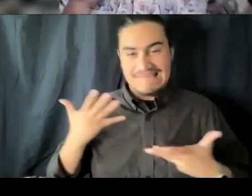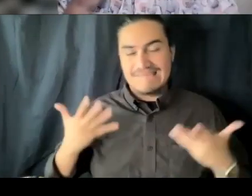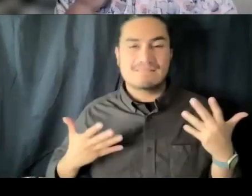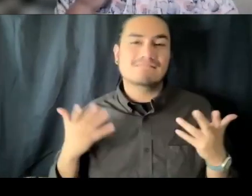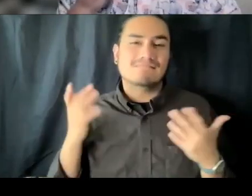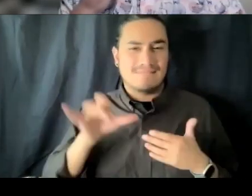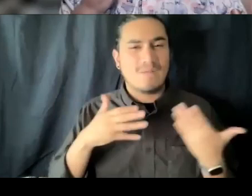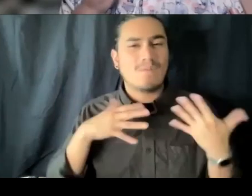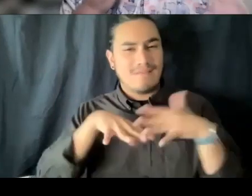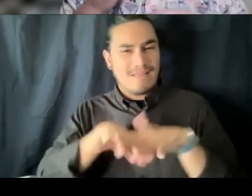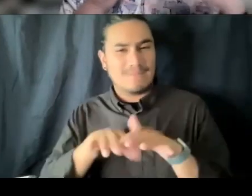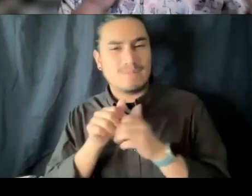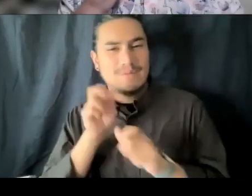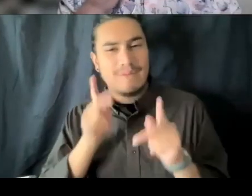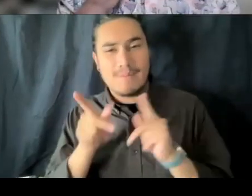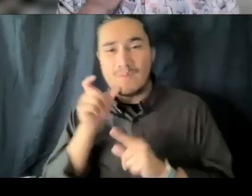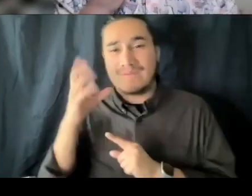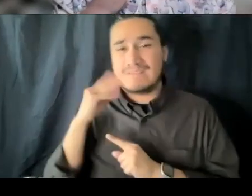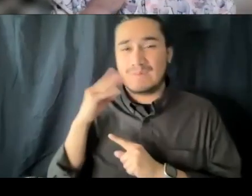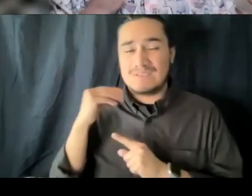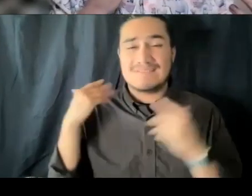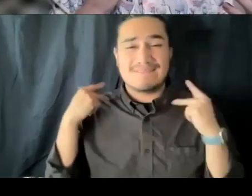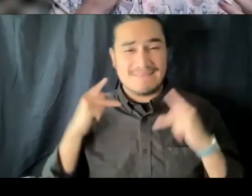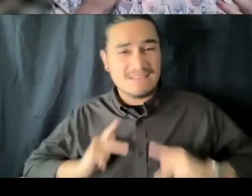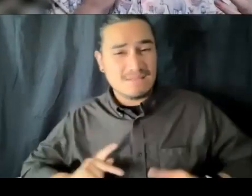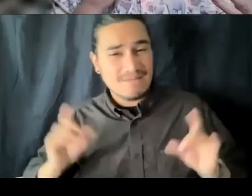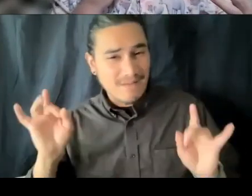with people who've survived physical violence.